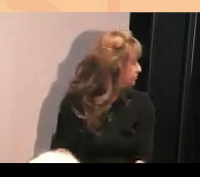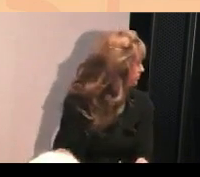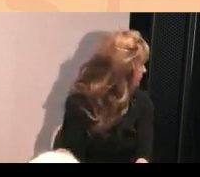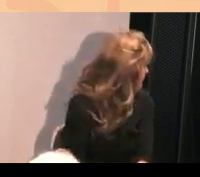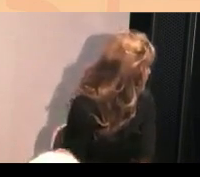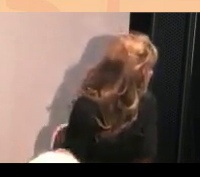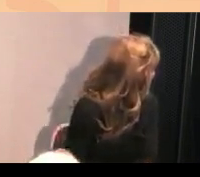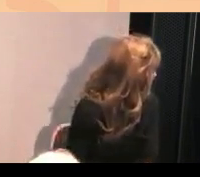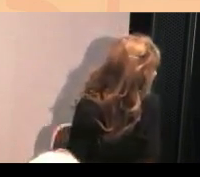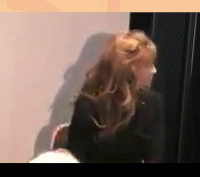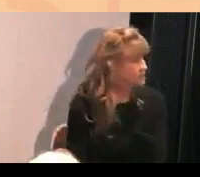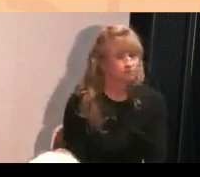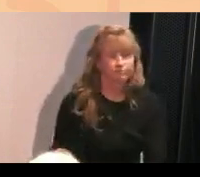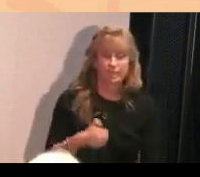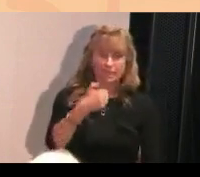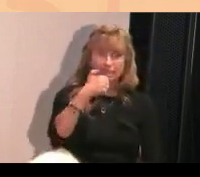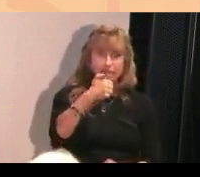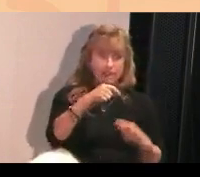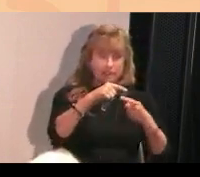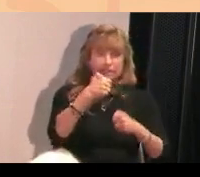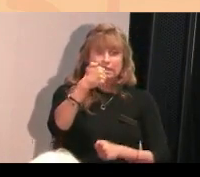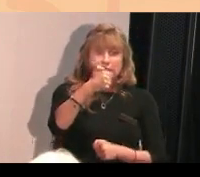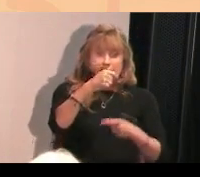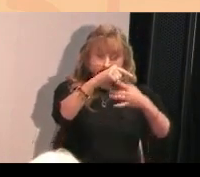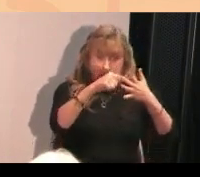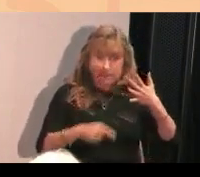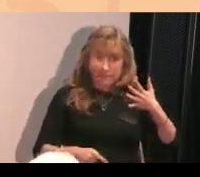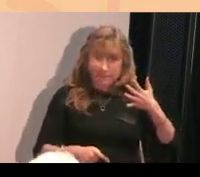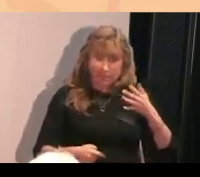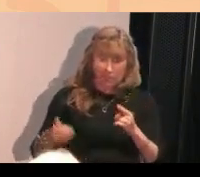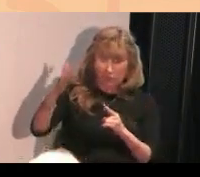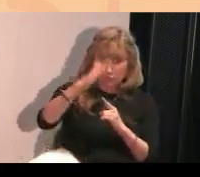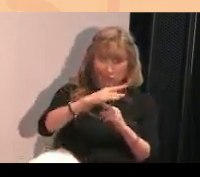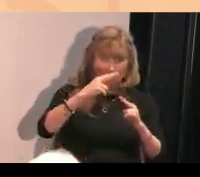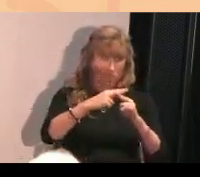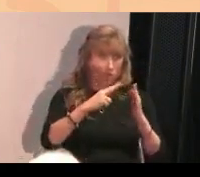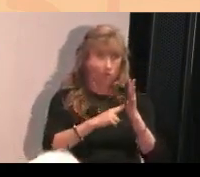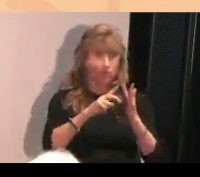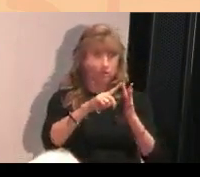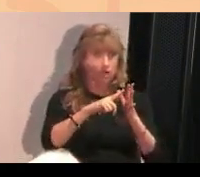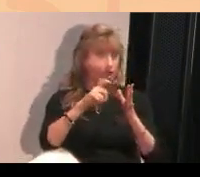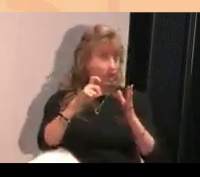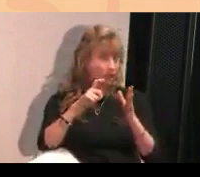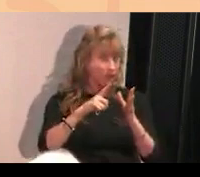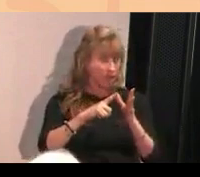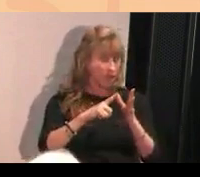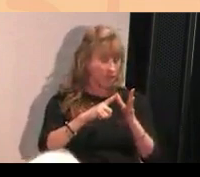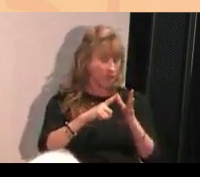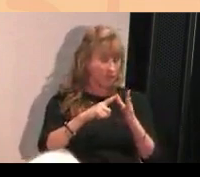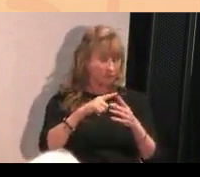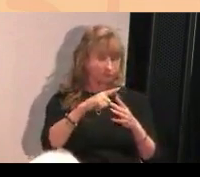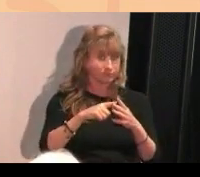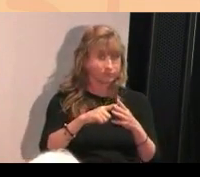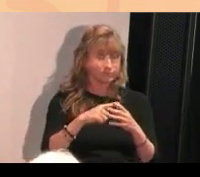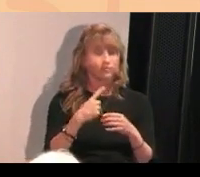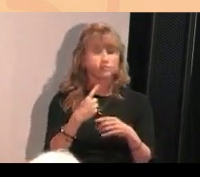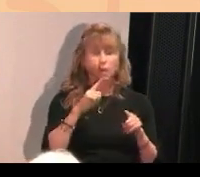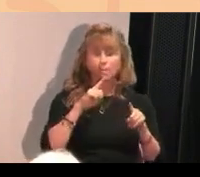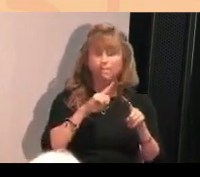the six activities that were rated high priority for a NIACA by most of by the most First Nation